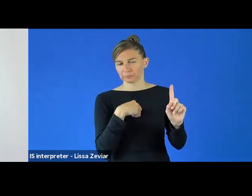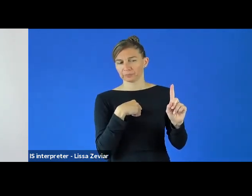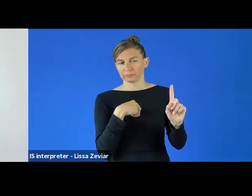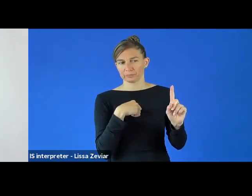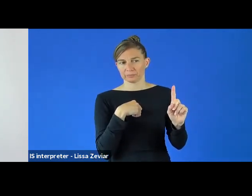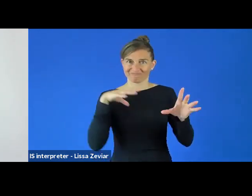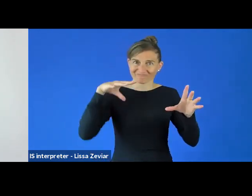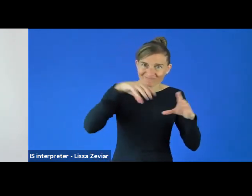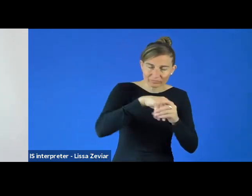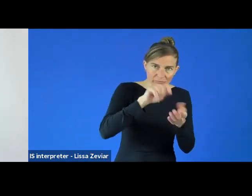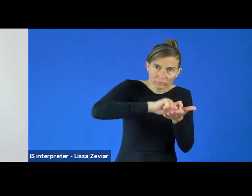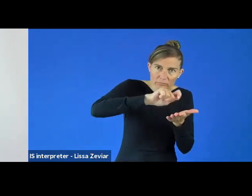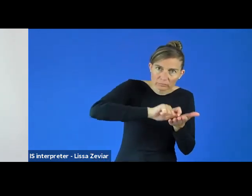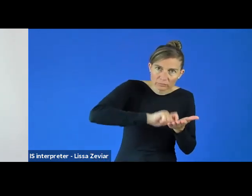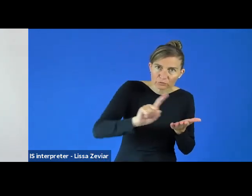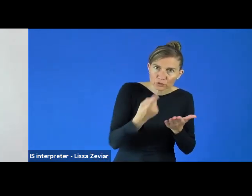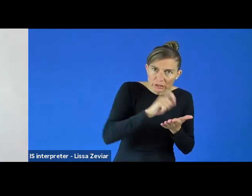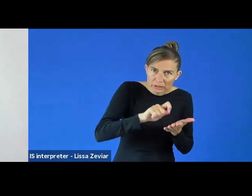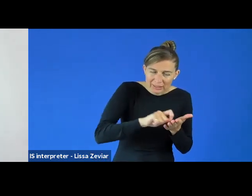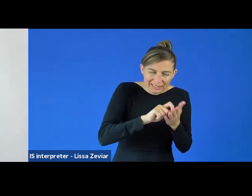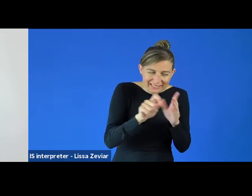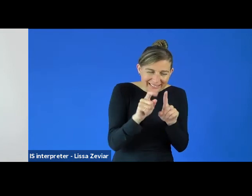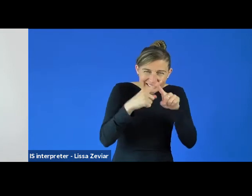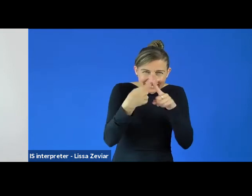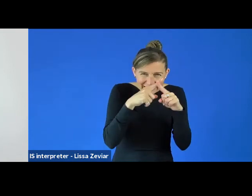discussing all those details that will define the standard.